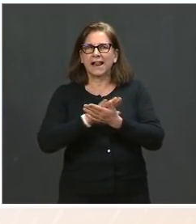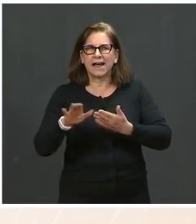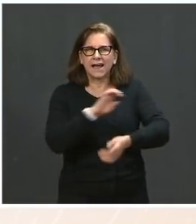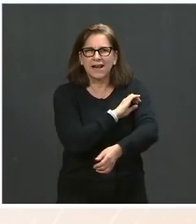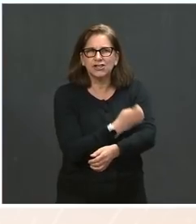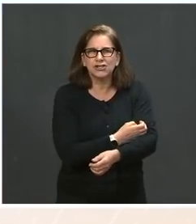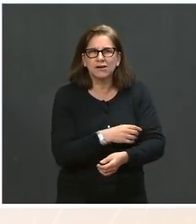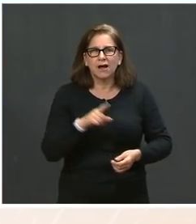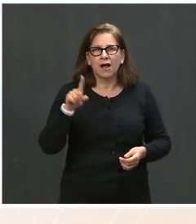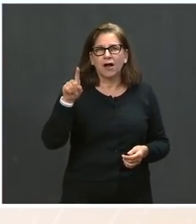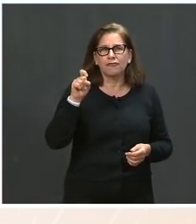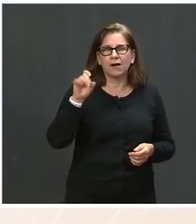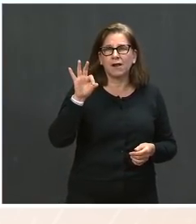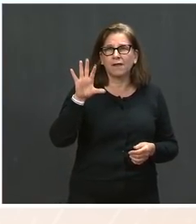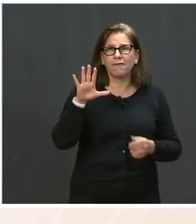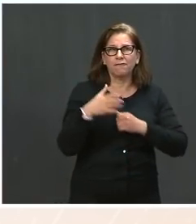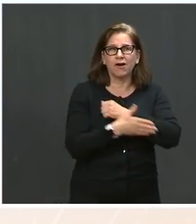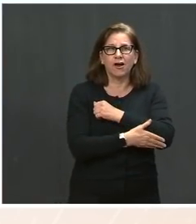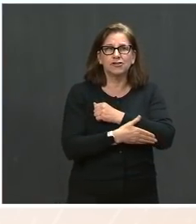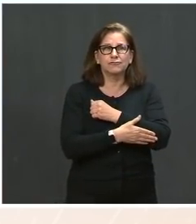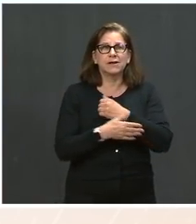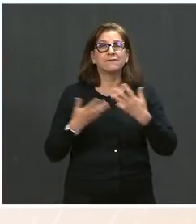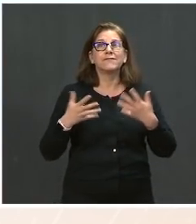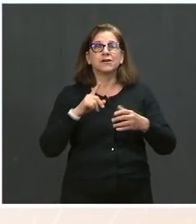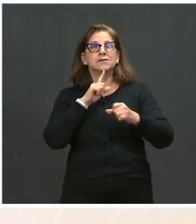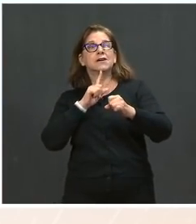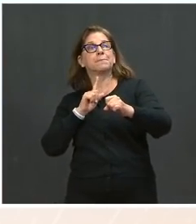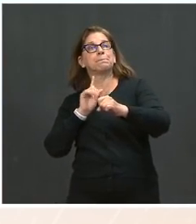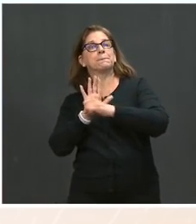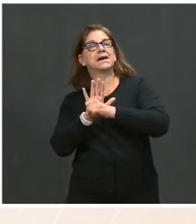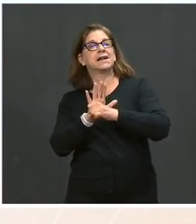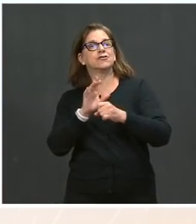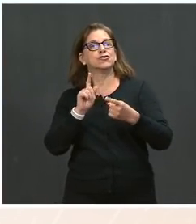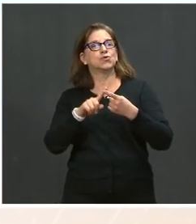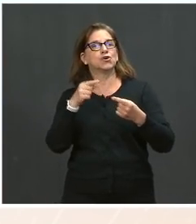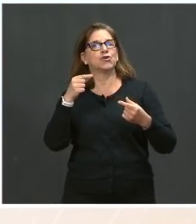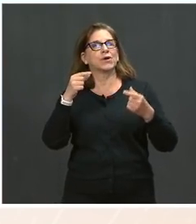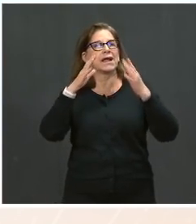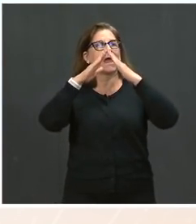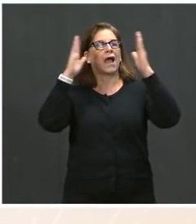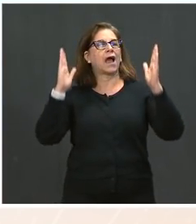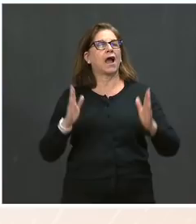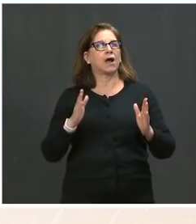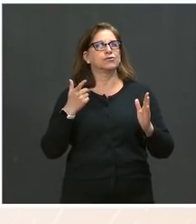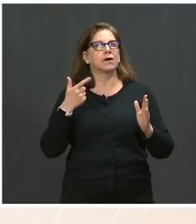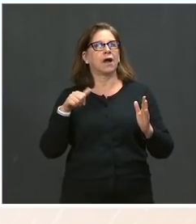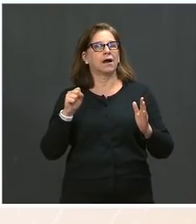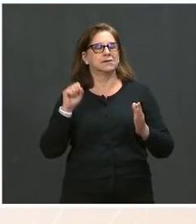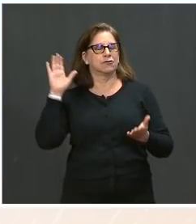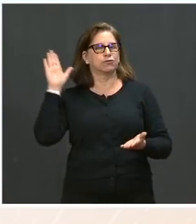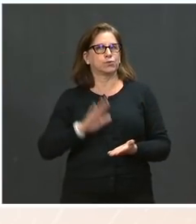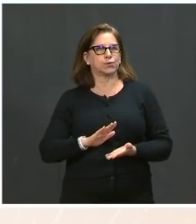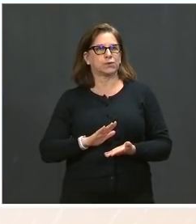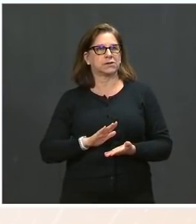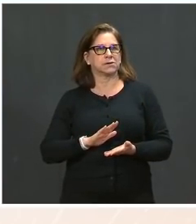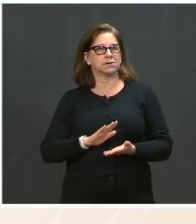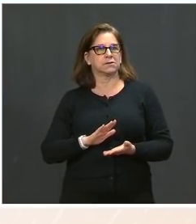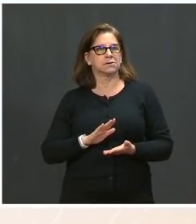who have committed to lowering their greenhouse gas emissions. So the question is: Where are those products going to be built, and who are they going to be built by?